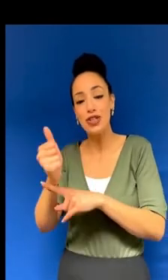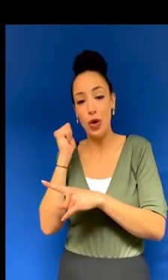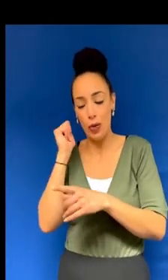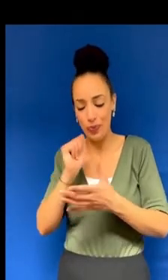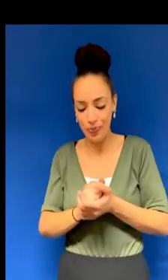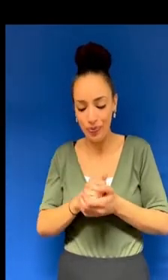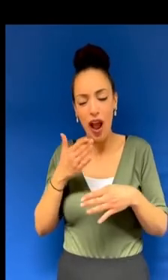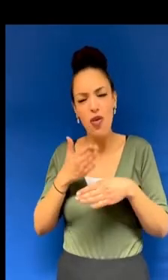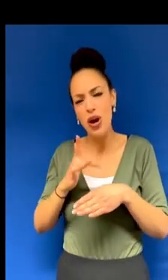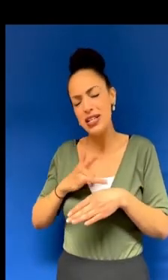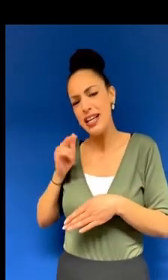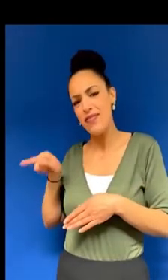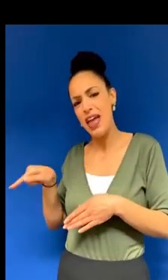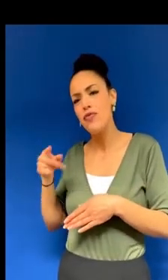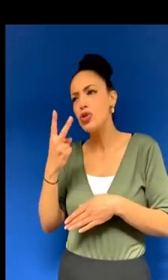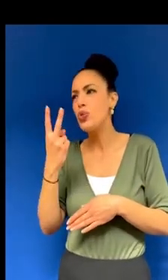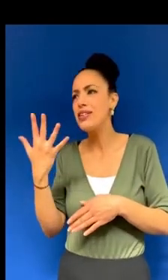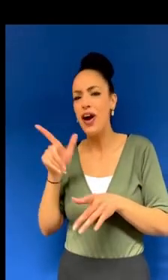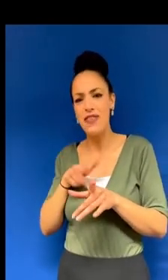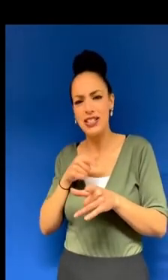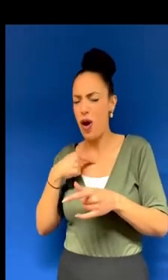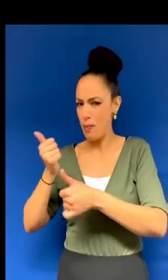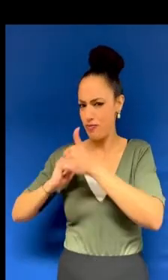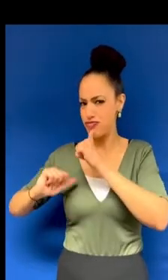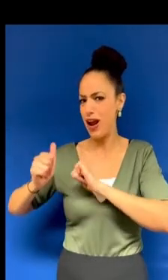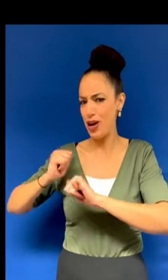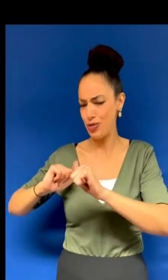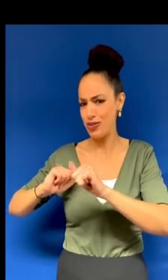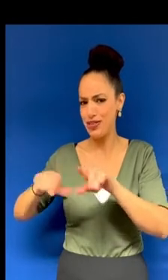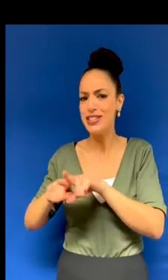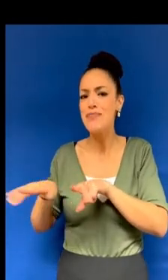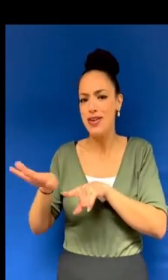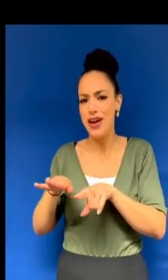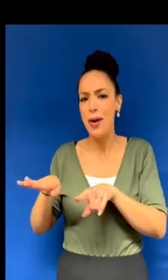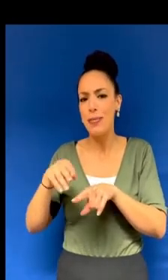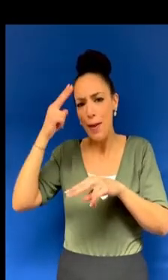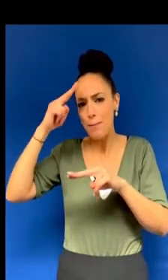at Sandringham Primary School in Forest Gate in London. I was born in Newham over 40 years ago,